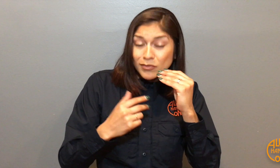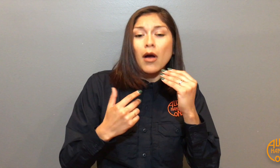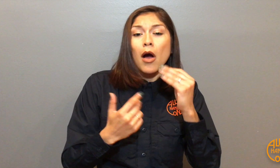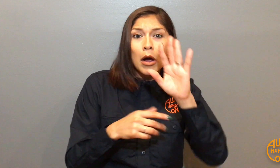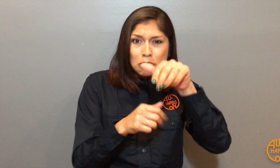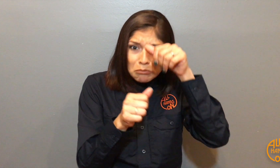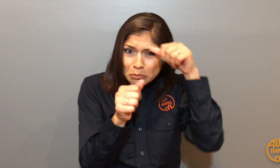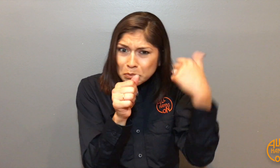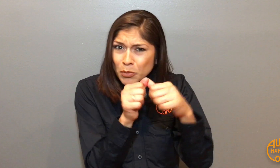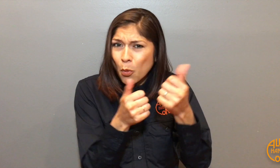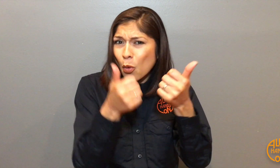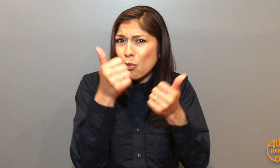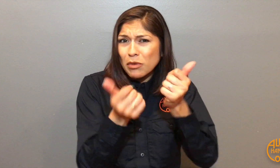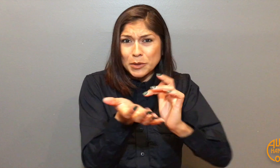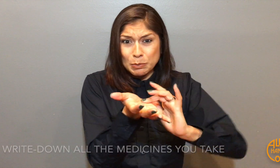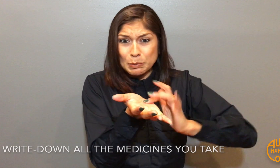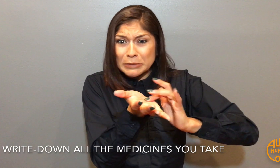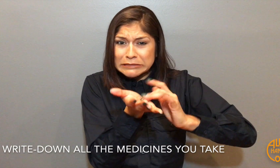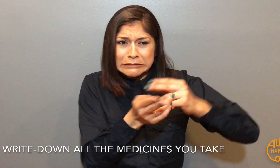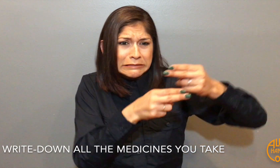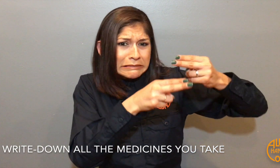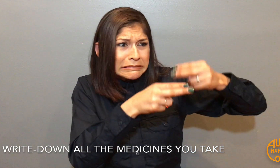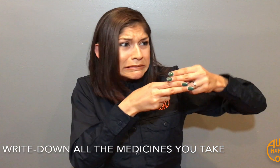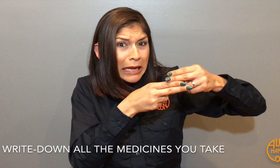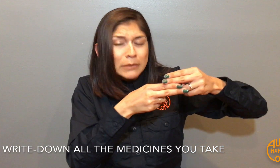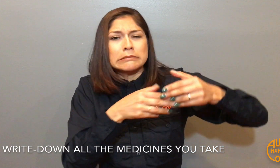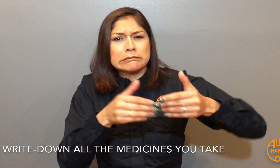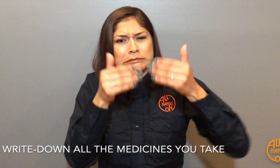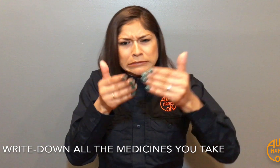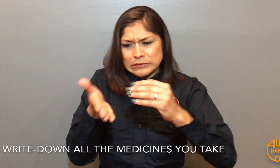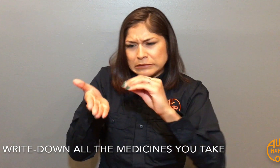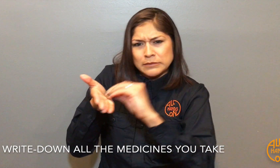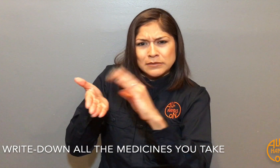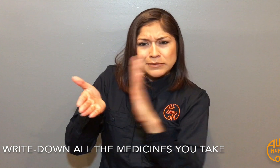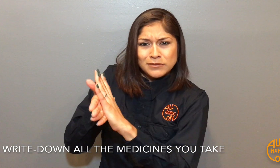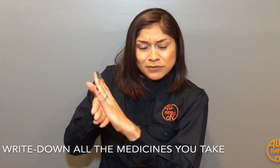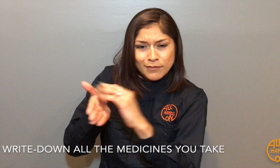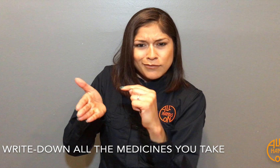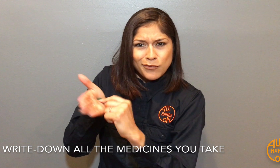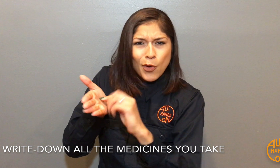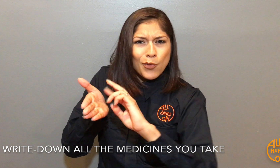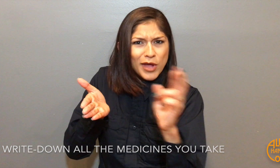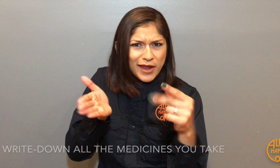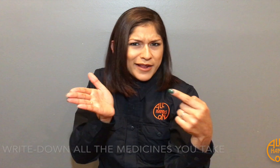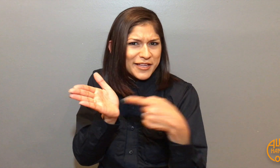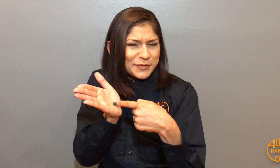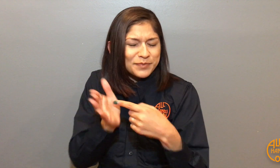medication, make sure that you have documented all of the medications that